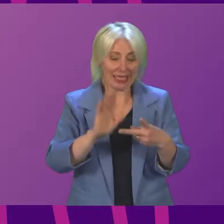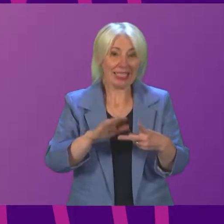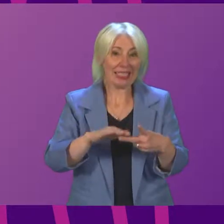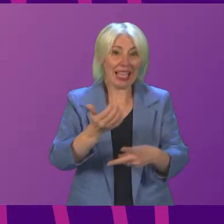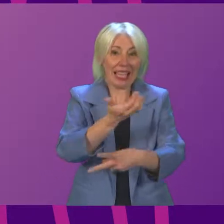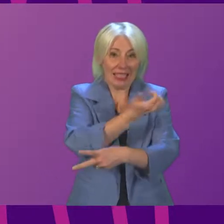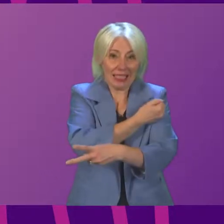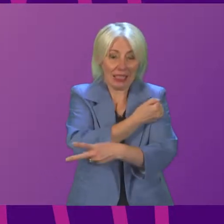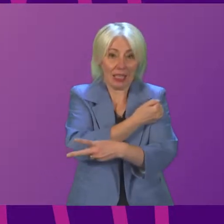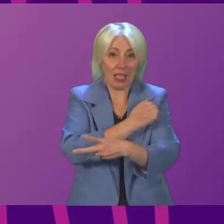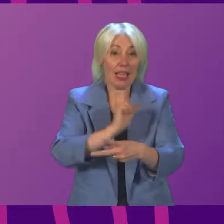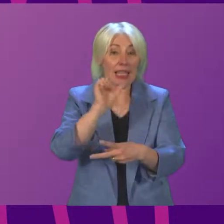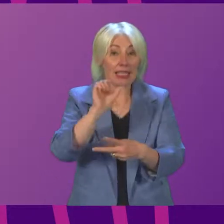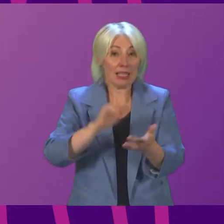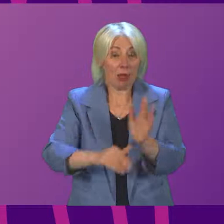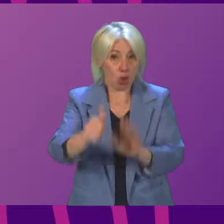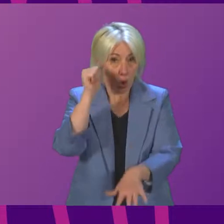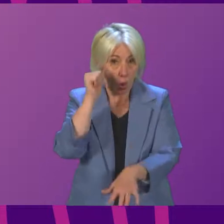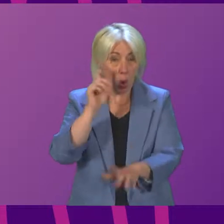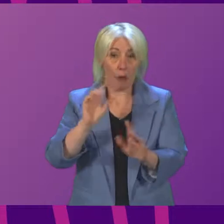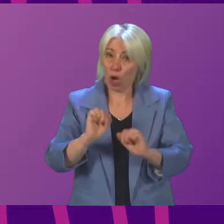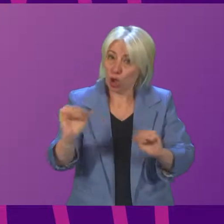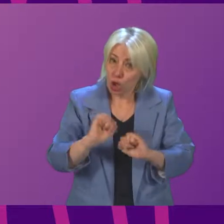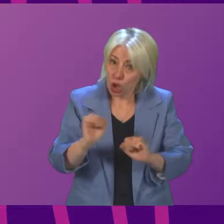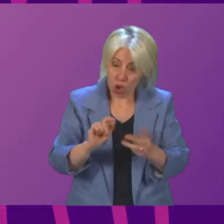more than six months ago but had still not received a booster jag,